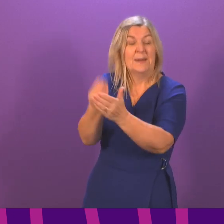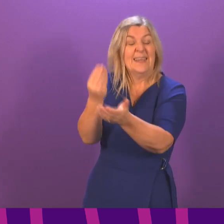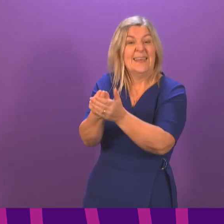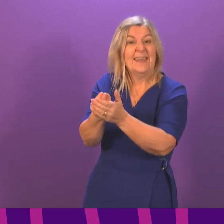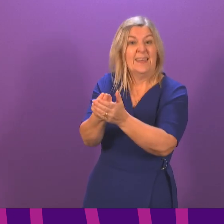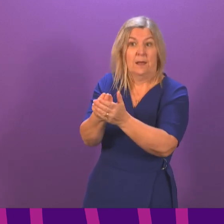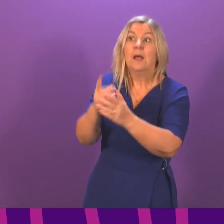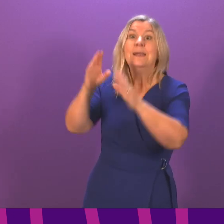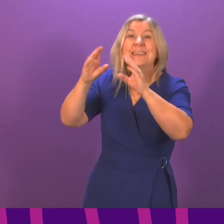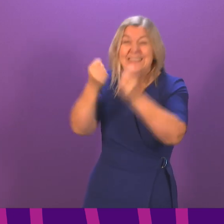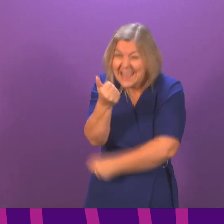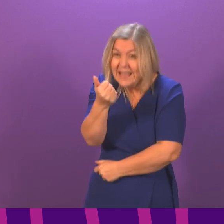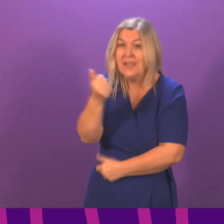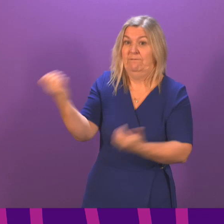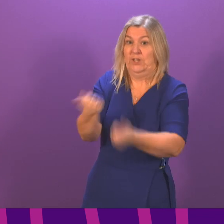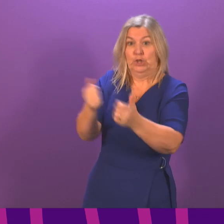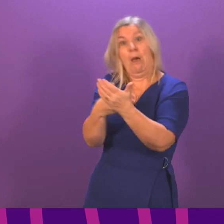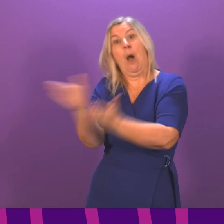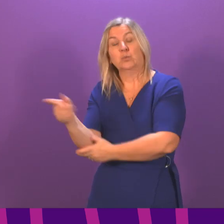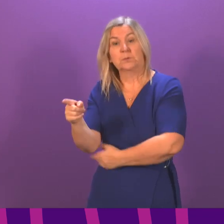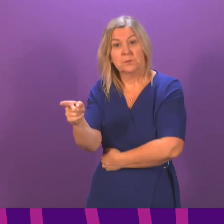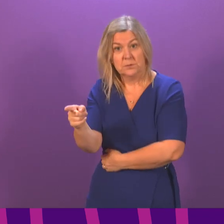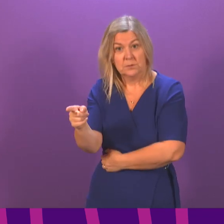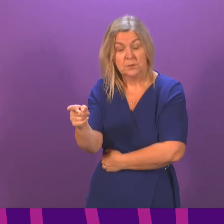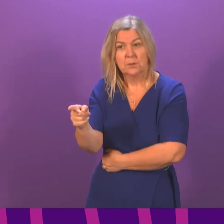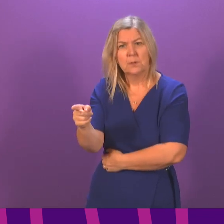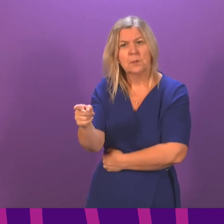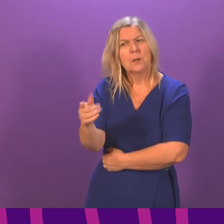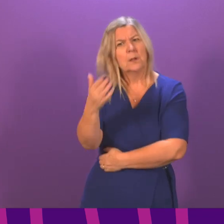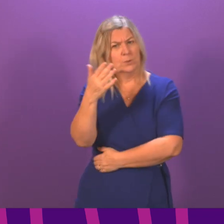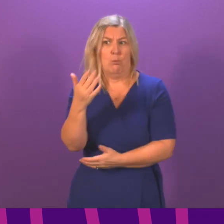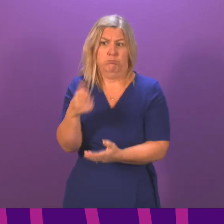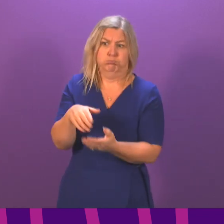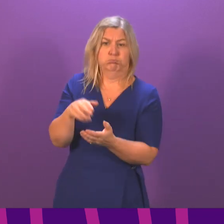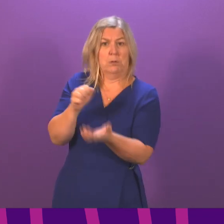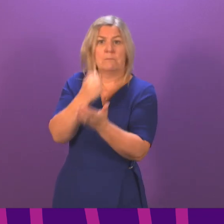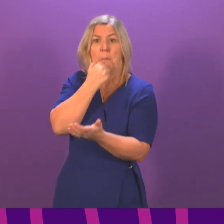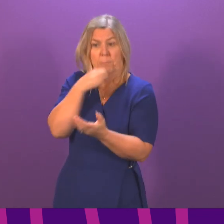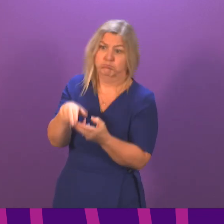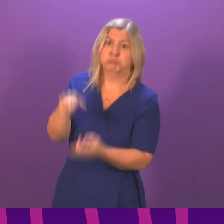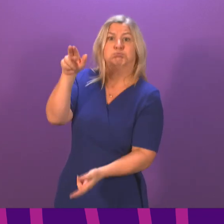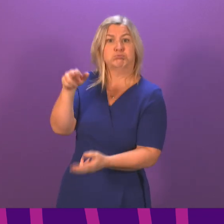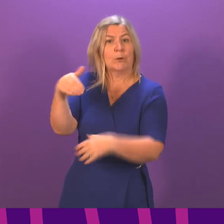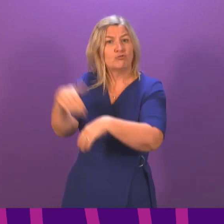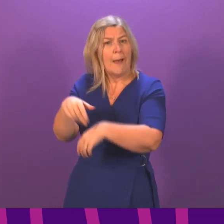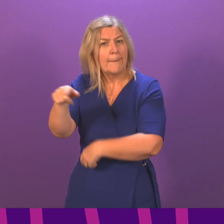seen the latest figures, will the First Minister commit to ensuring that there is ring-fenced